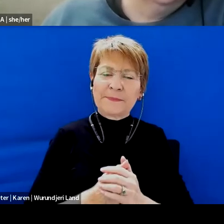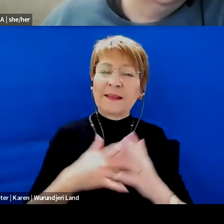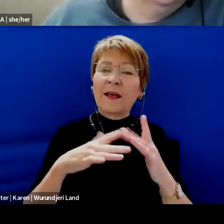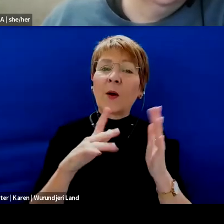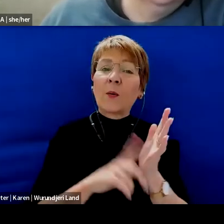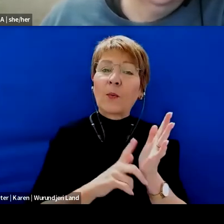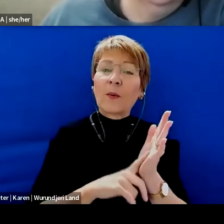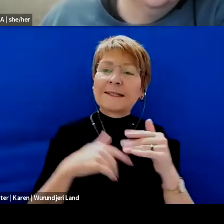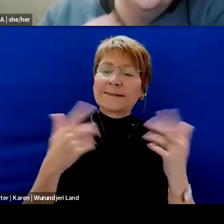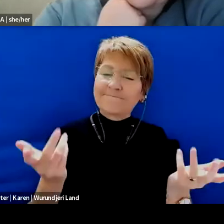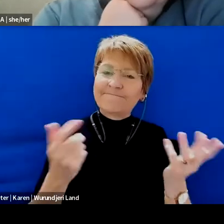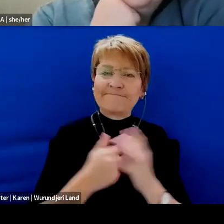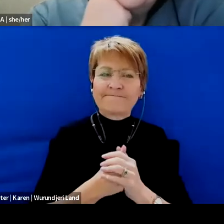Okay.